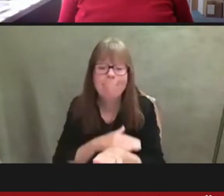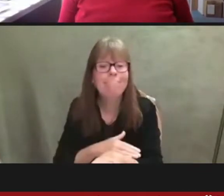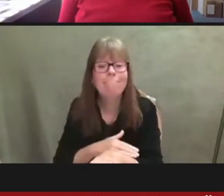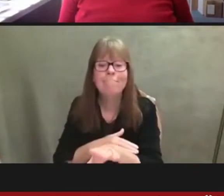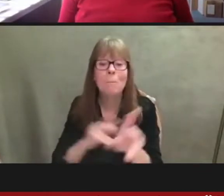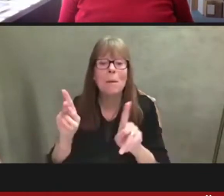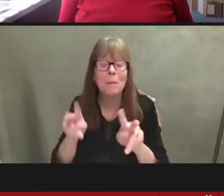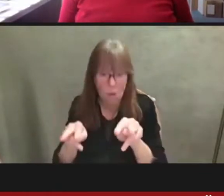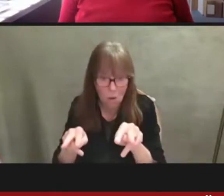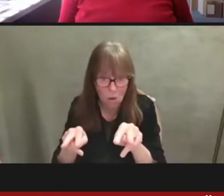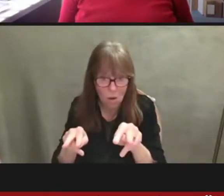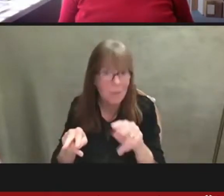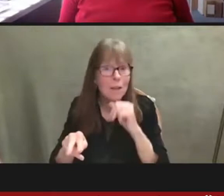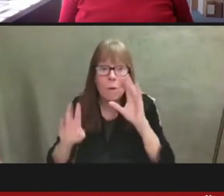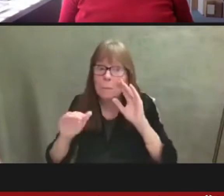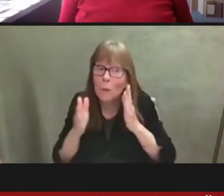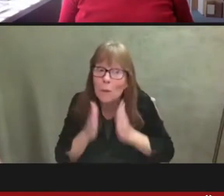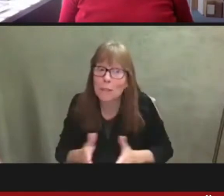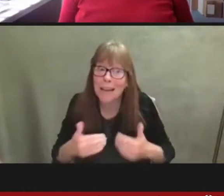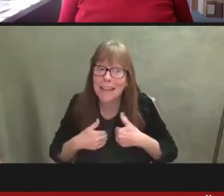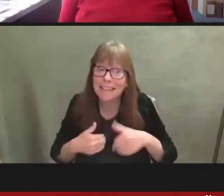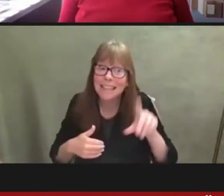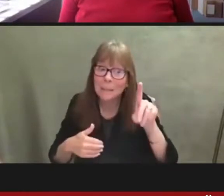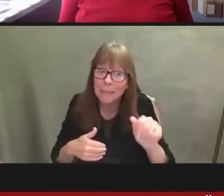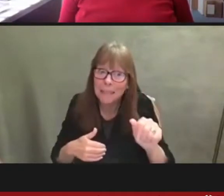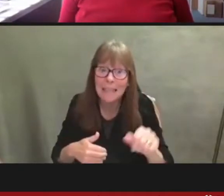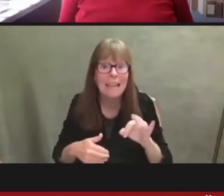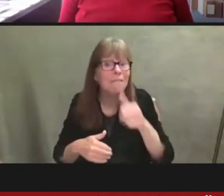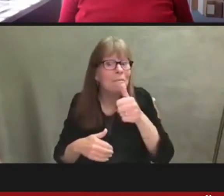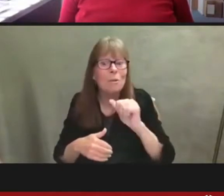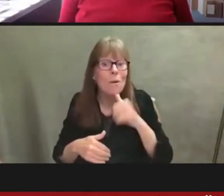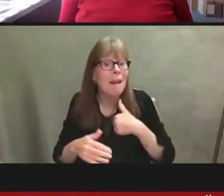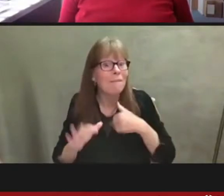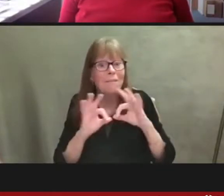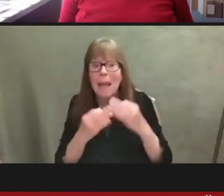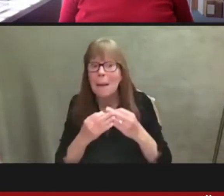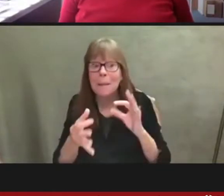If they don't have constituents or they don’t have family members that have disabilities,